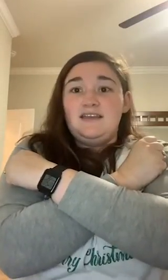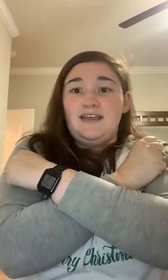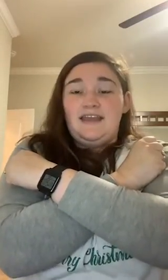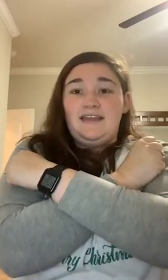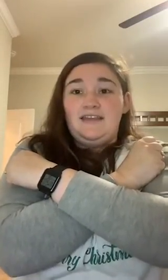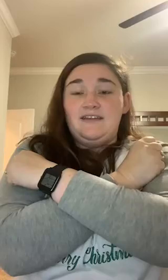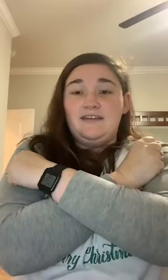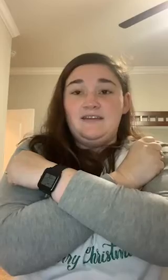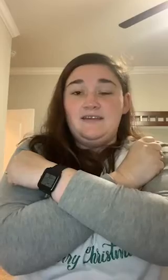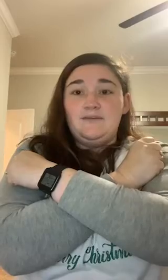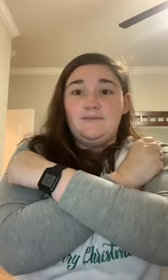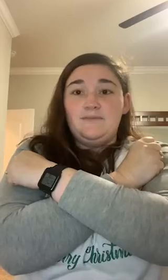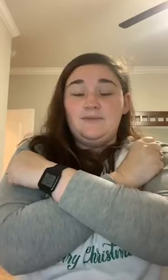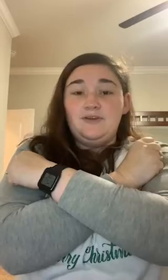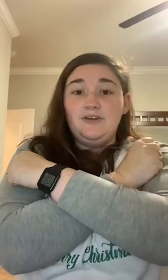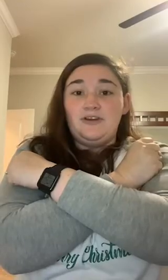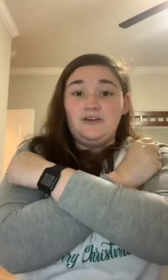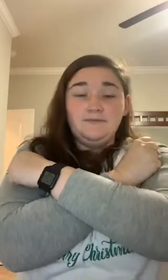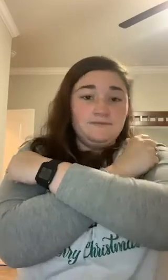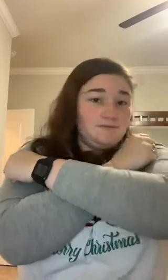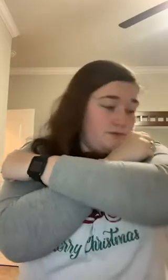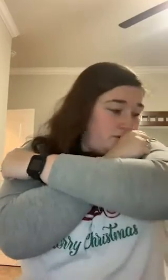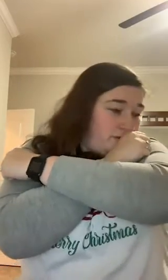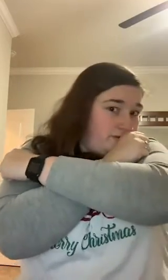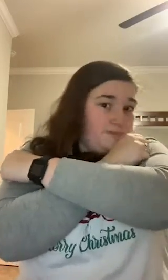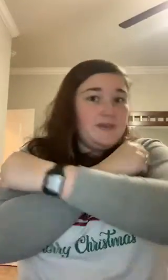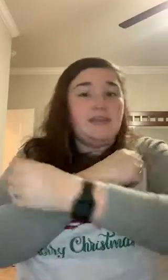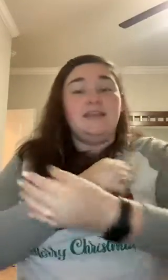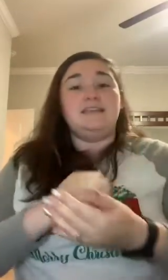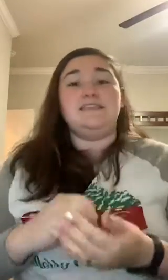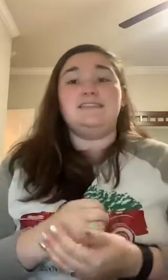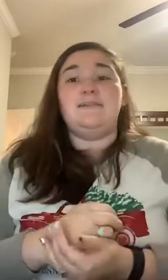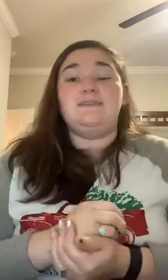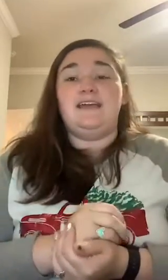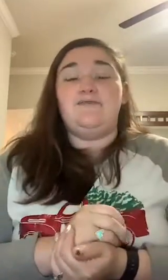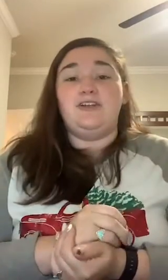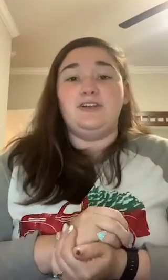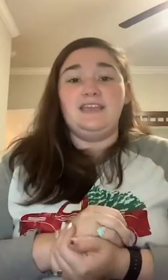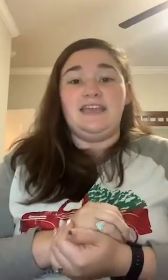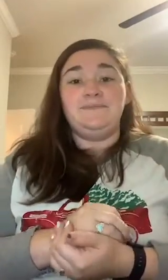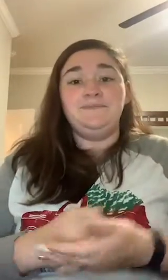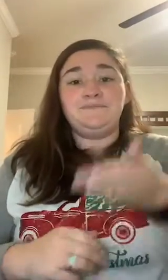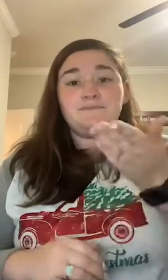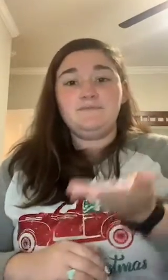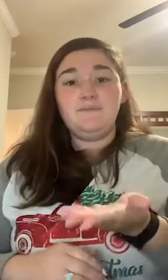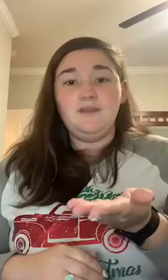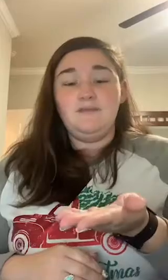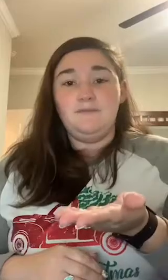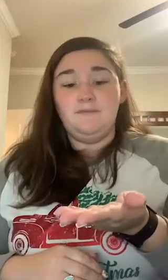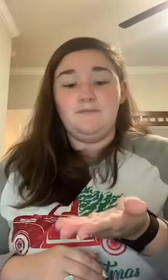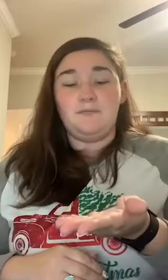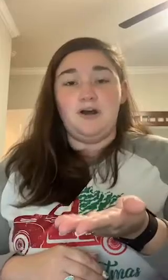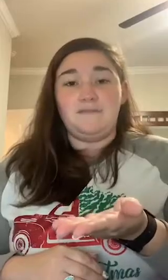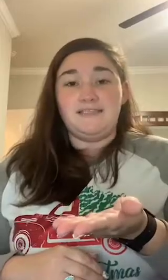and pure is the same sign for clean, palm is up